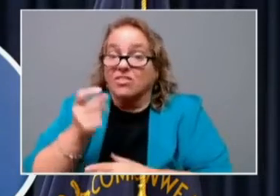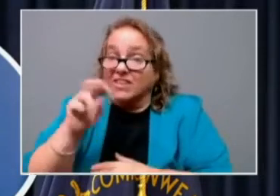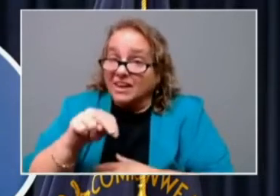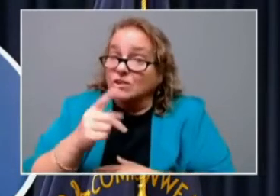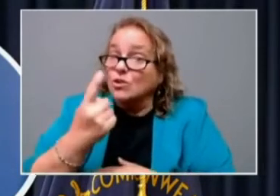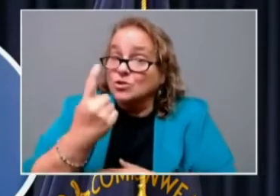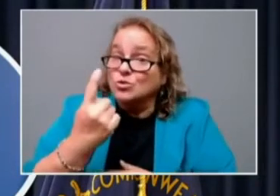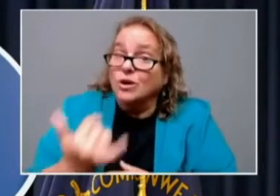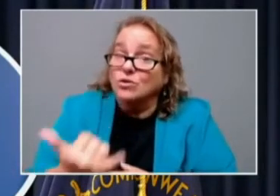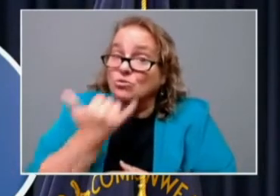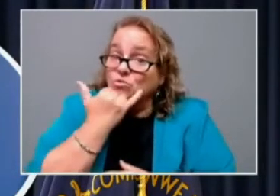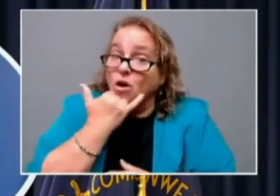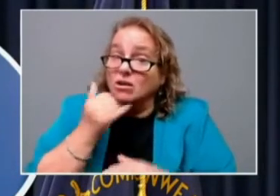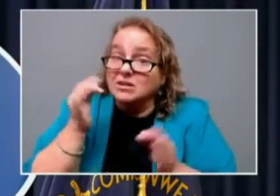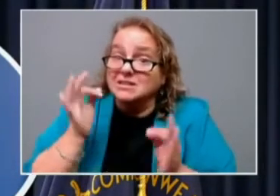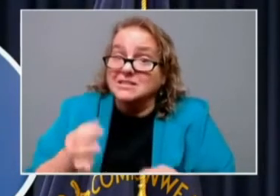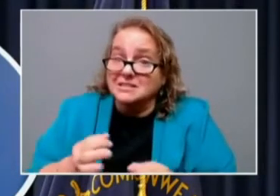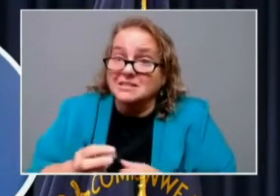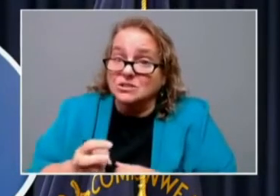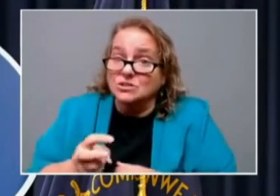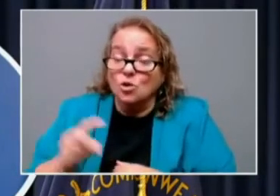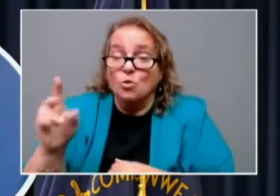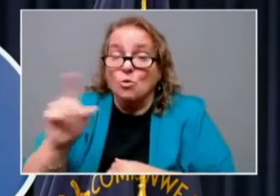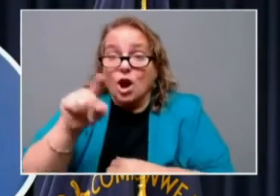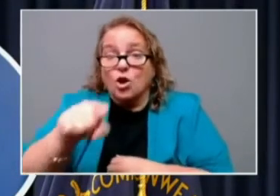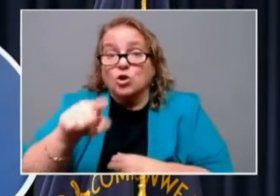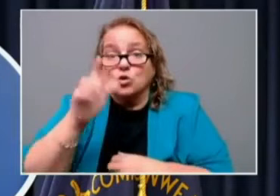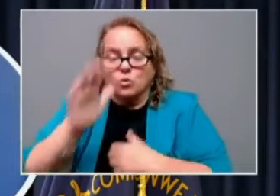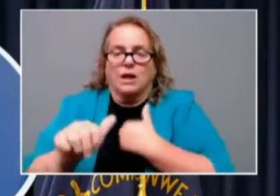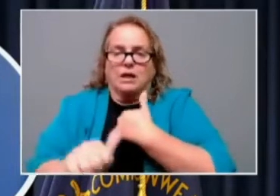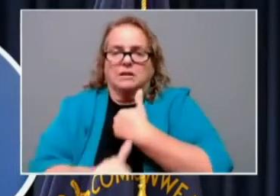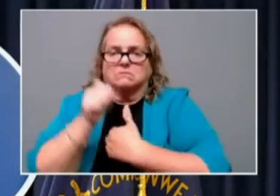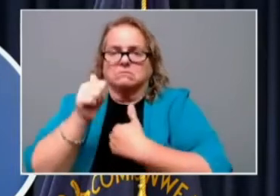decision where you endanger Children and you allow Covid to spread